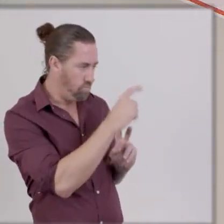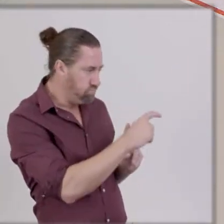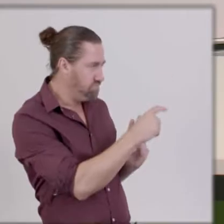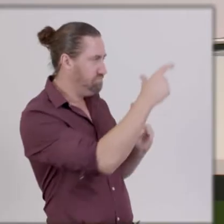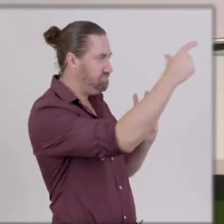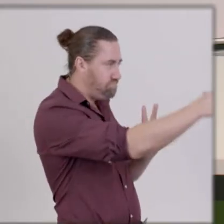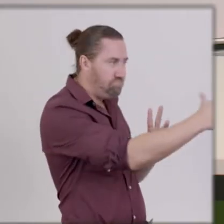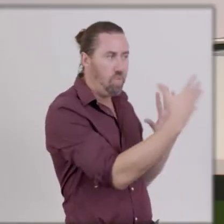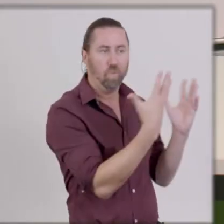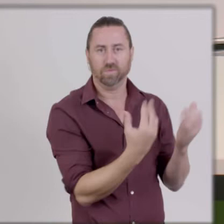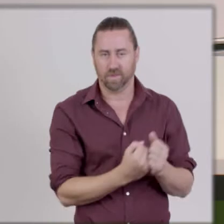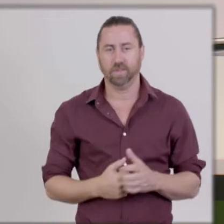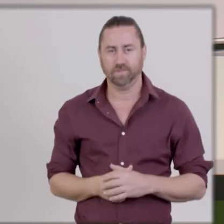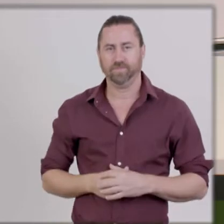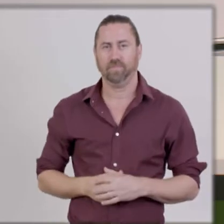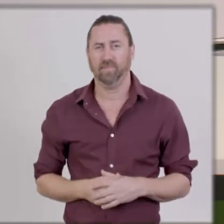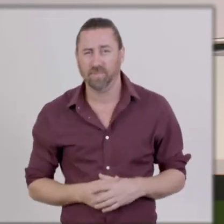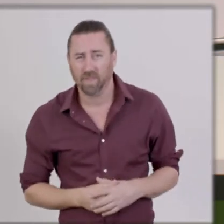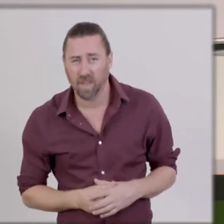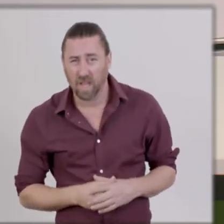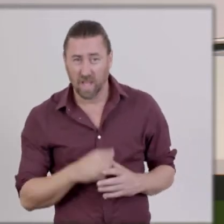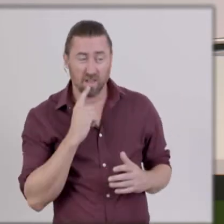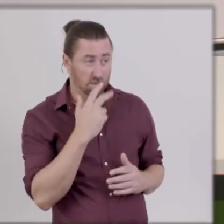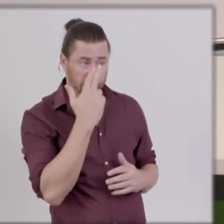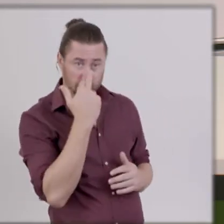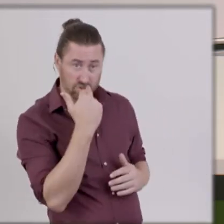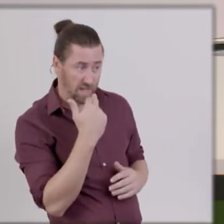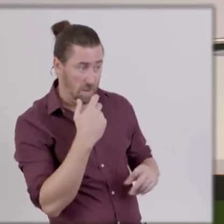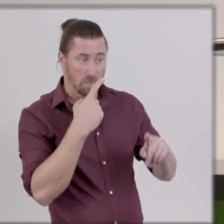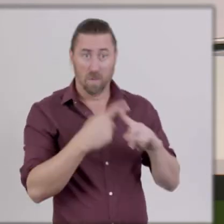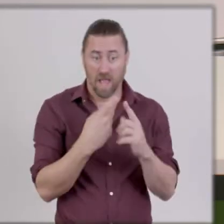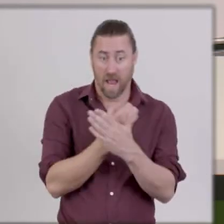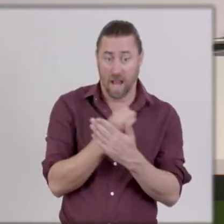We don't have to do both a diagram and a number line when we solve problems.